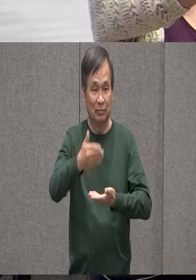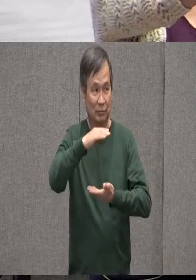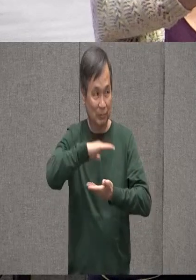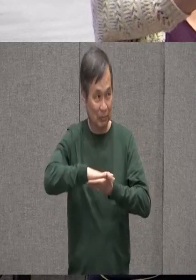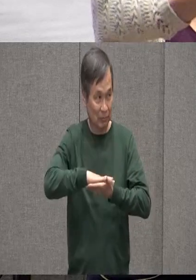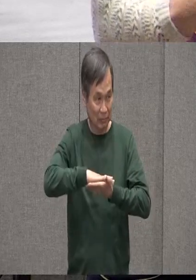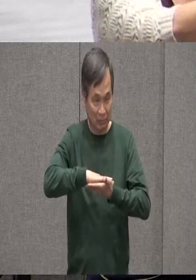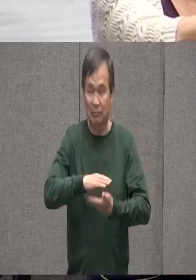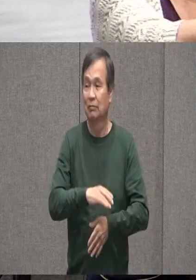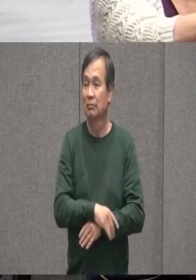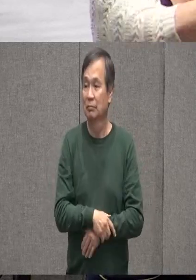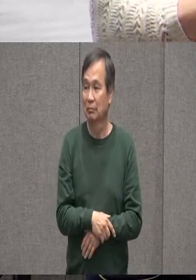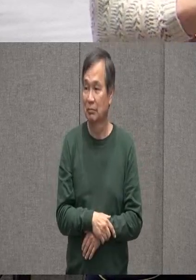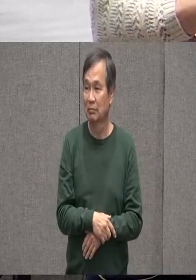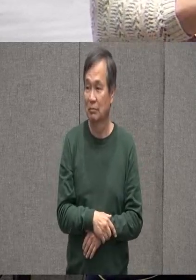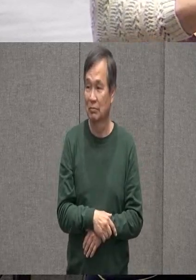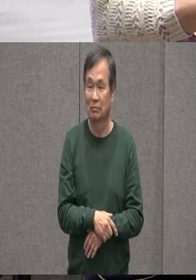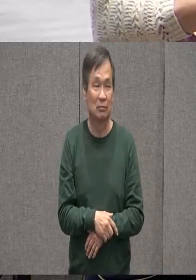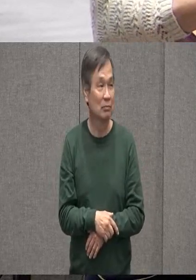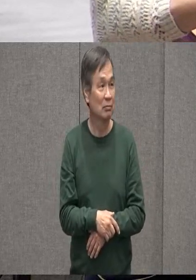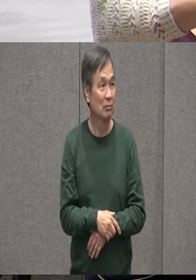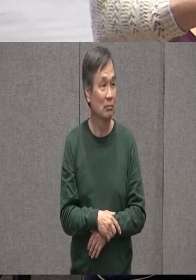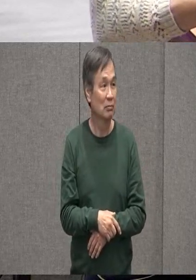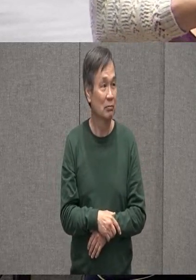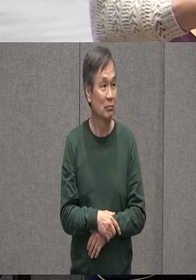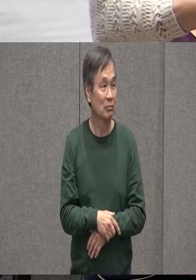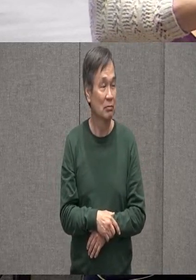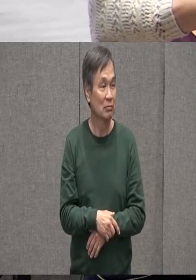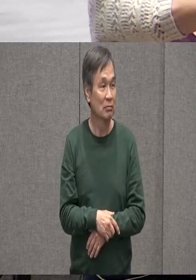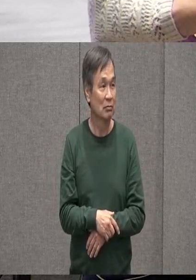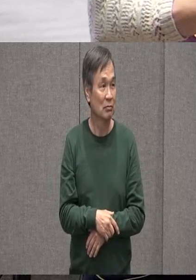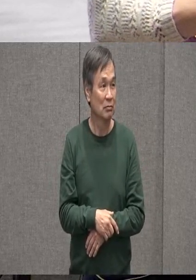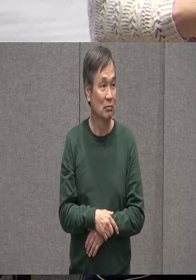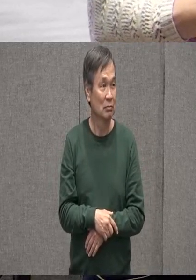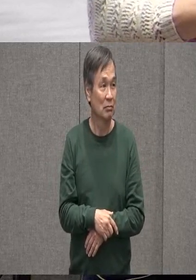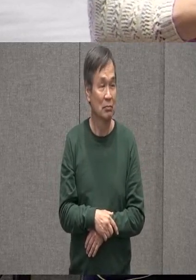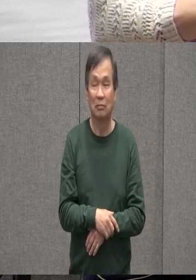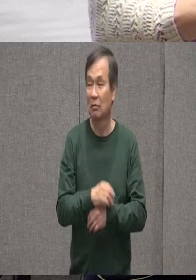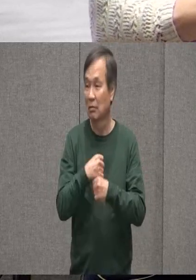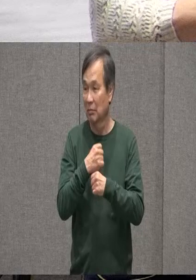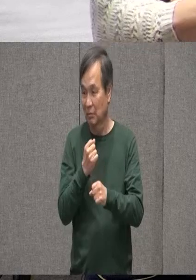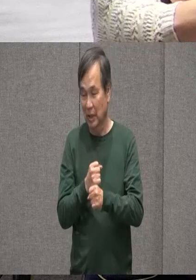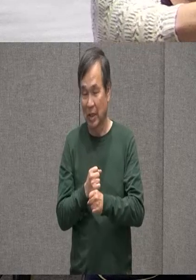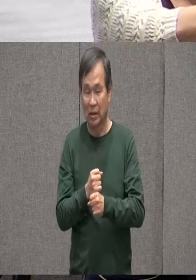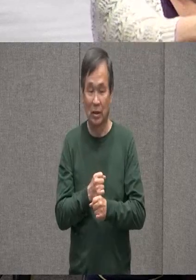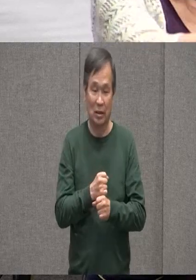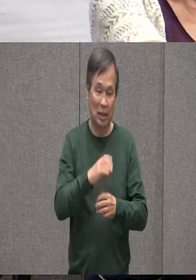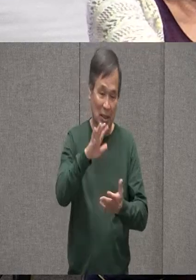and fold my other edge to my bottom edge. So we're making a cross in the middle of our paper.